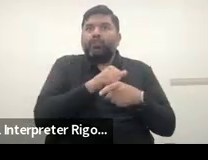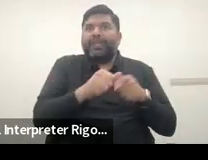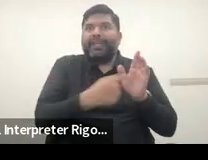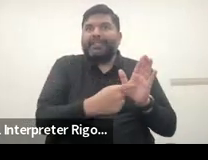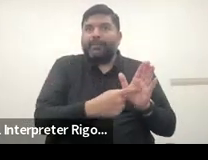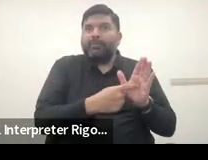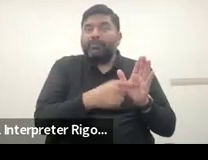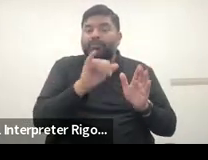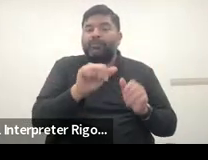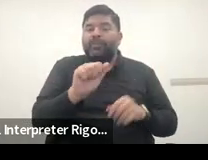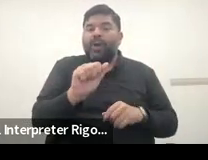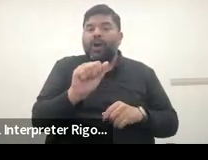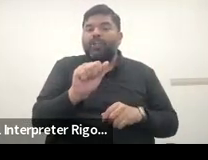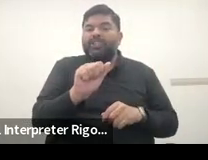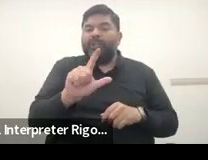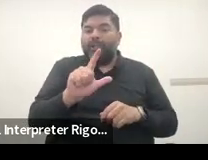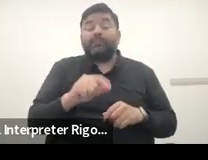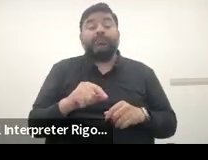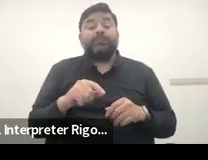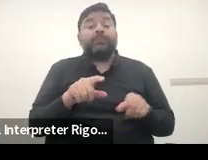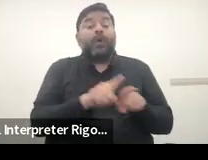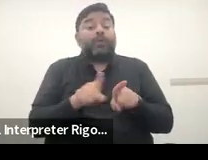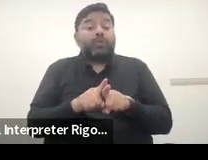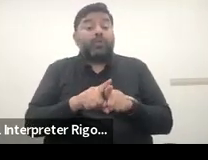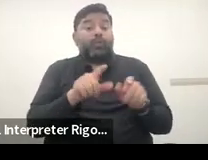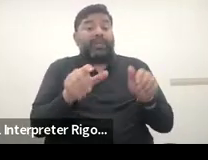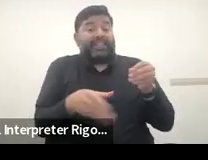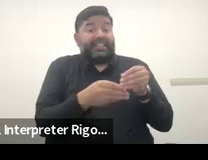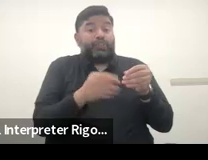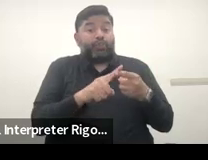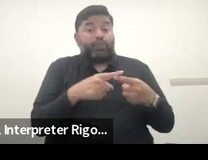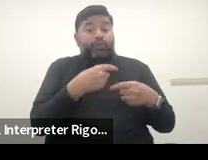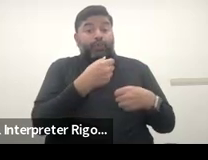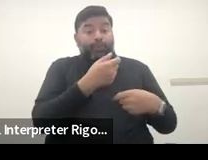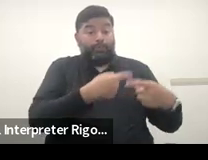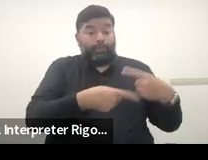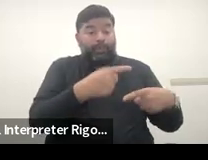say that in addition to predicting the sign, we might also want to predict what the handshape